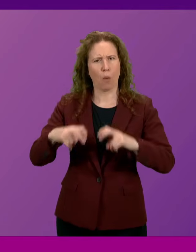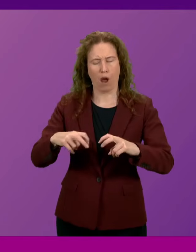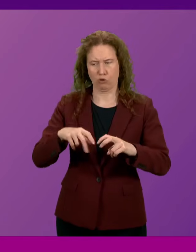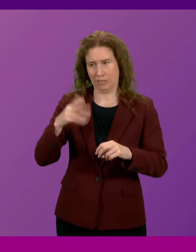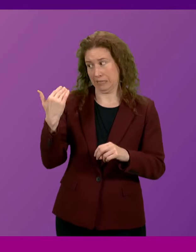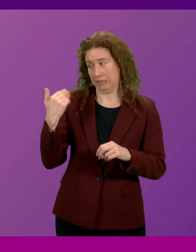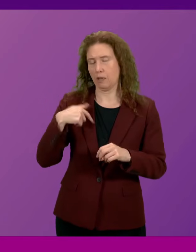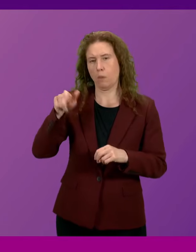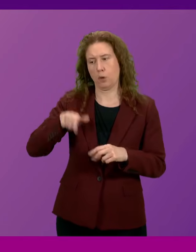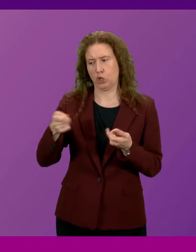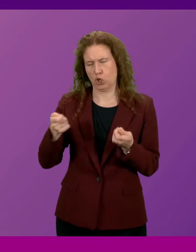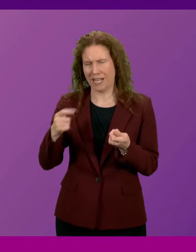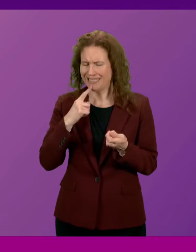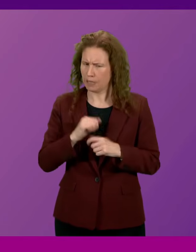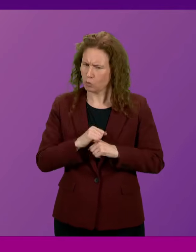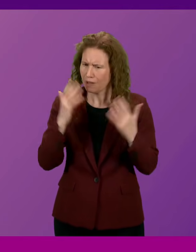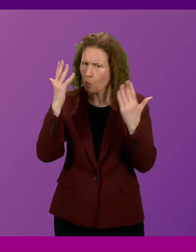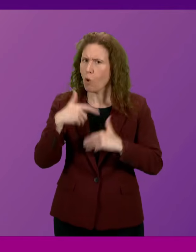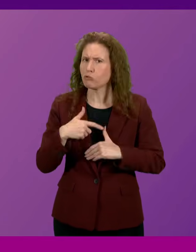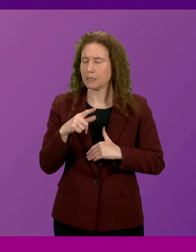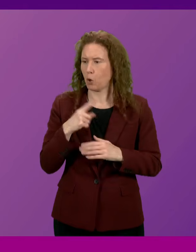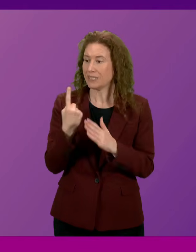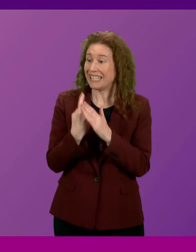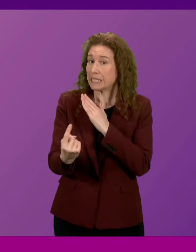revealed deep concern about the status of the independent clinical review process,